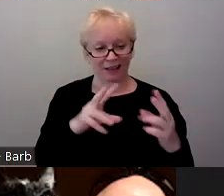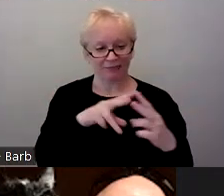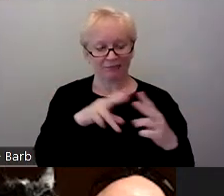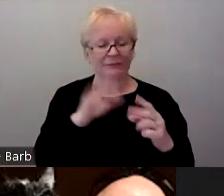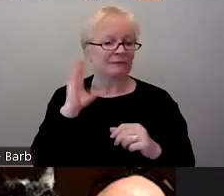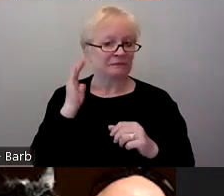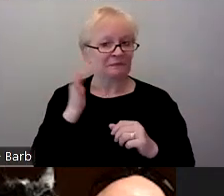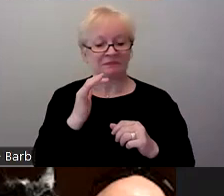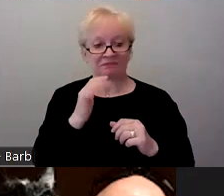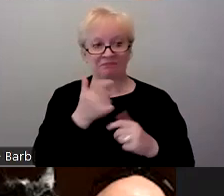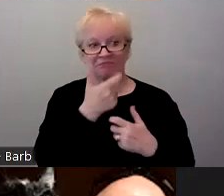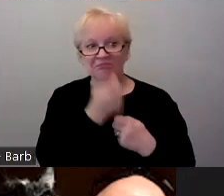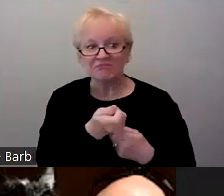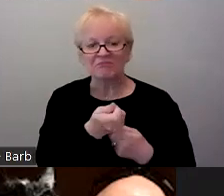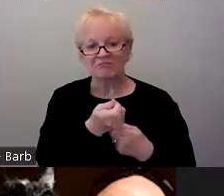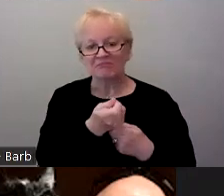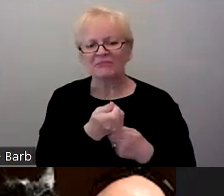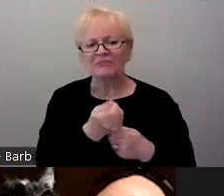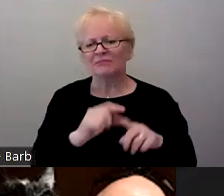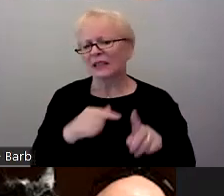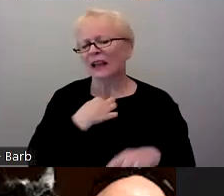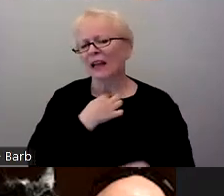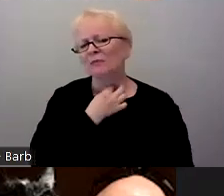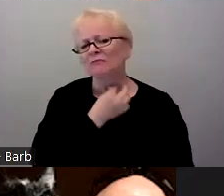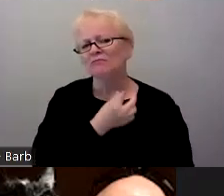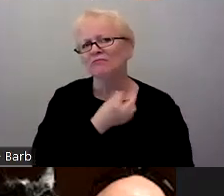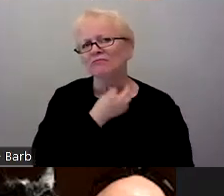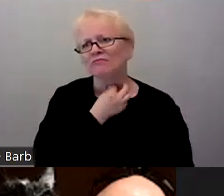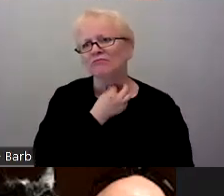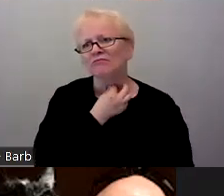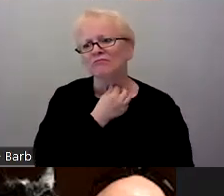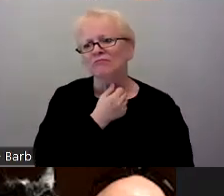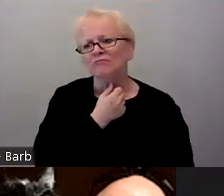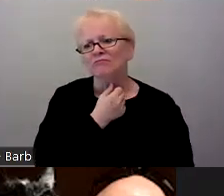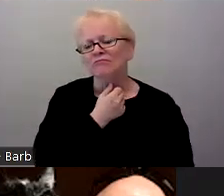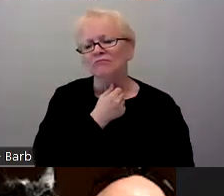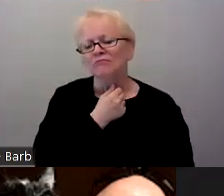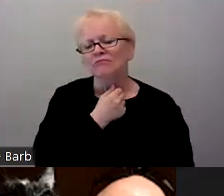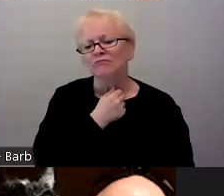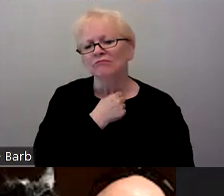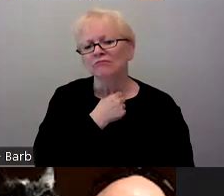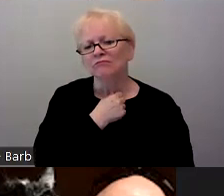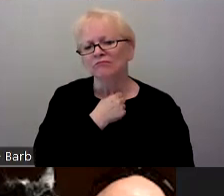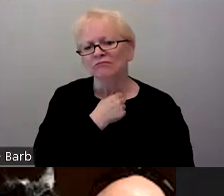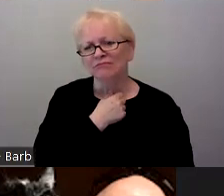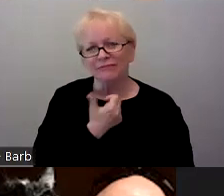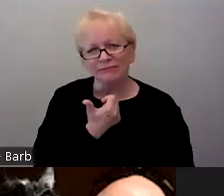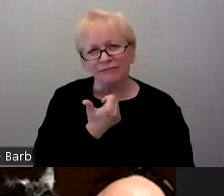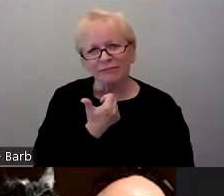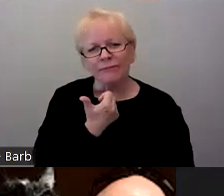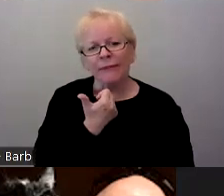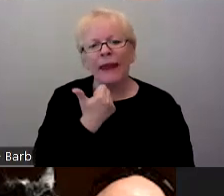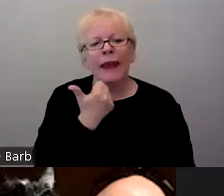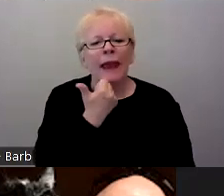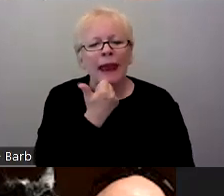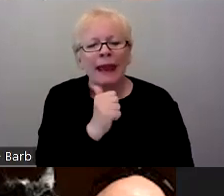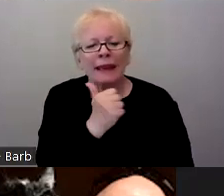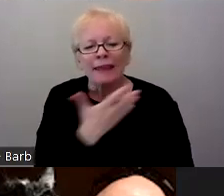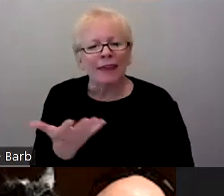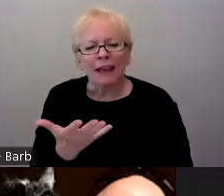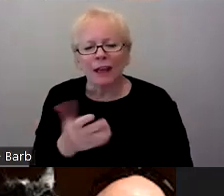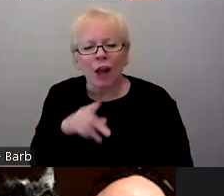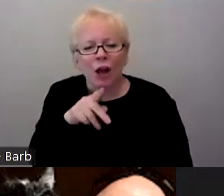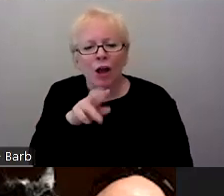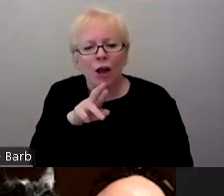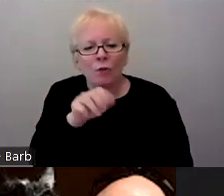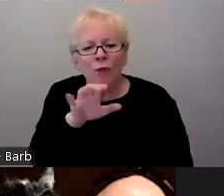but I wonder did anything practical come out of them that you were able to implement or